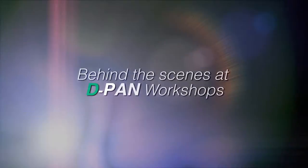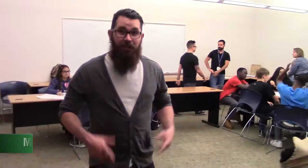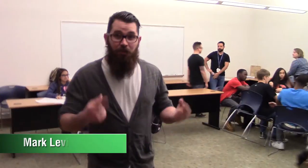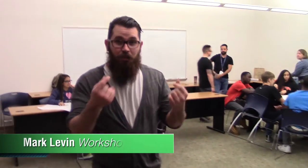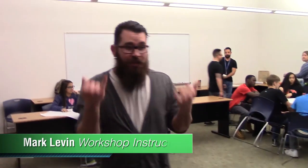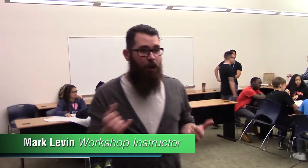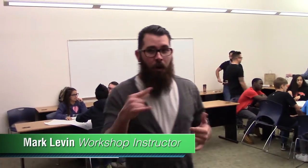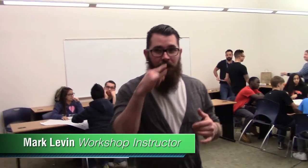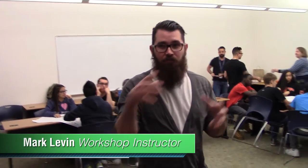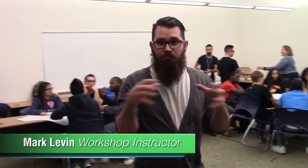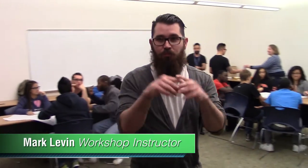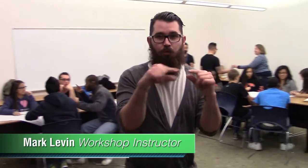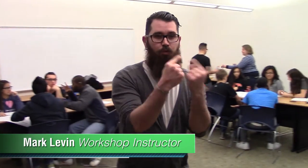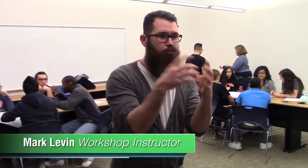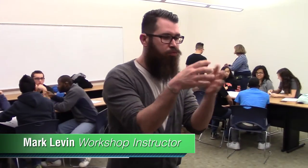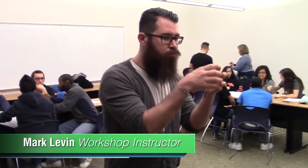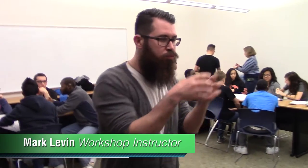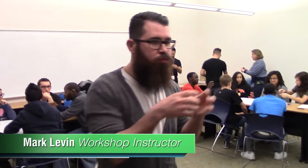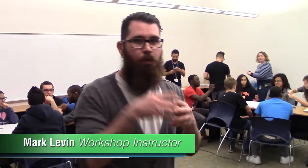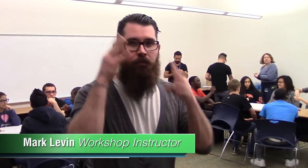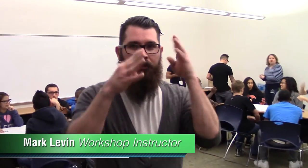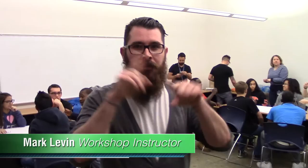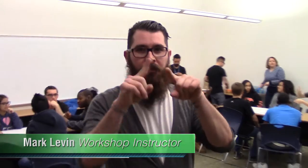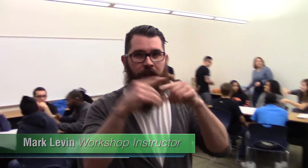What we are doing now? All of the kids are gathered together in groups brainstorming different ideas.